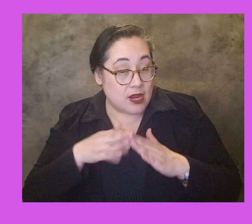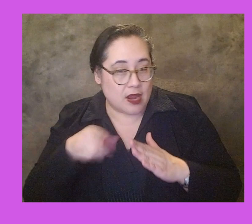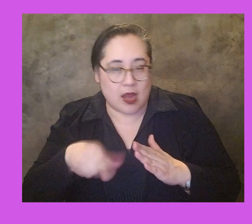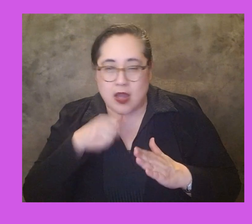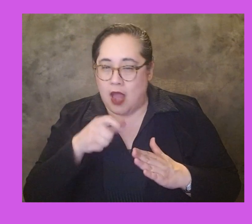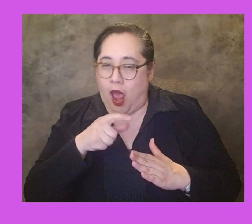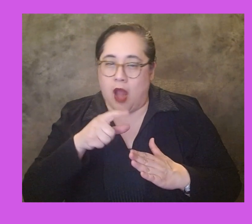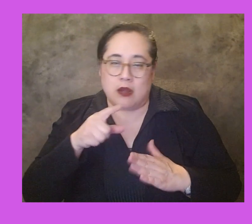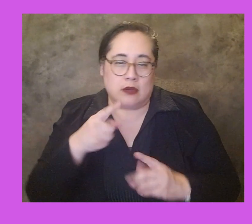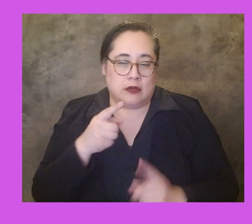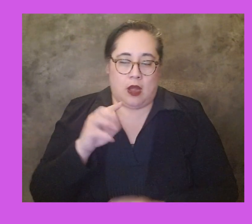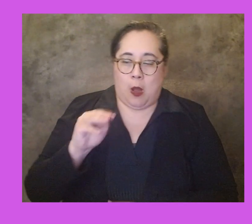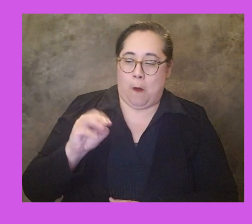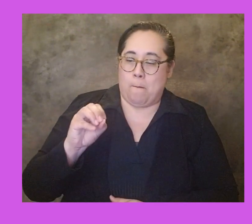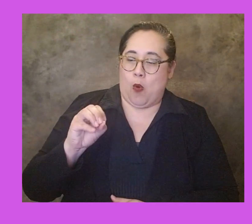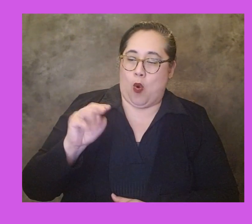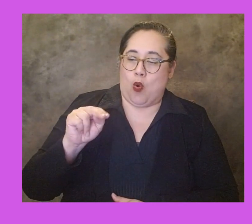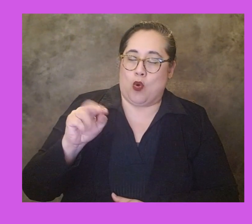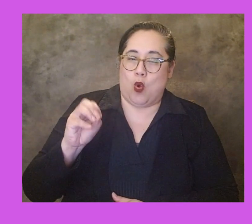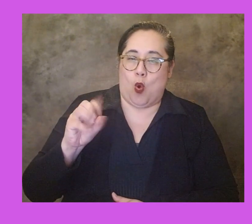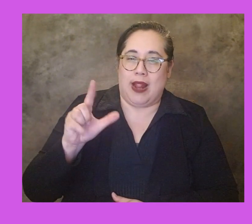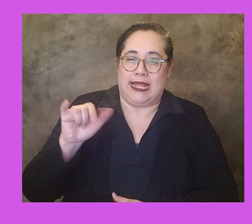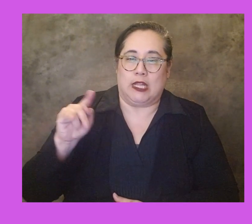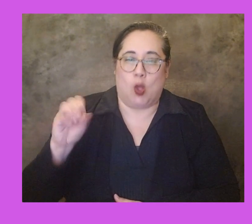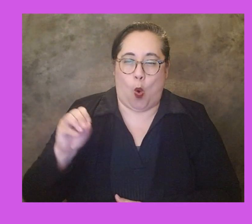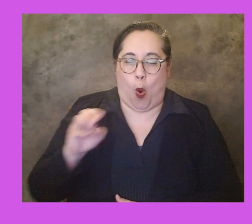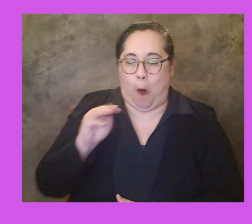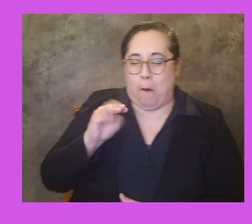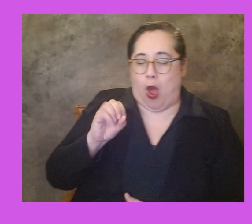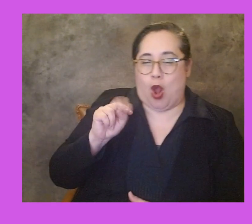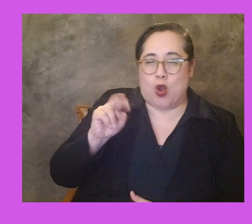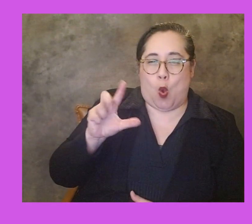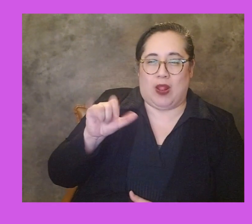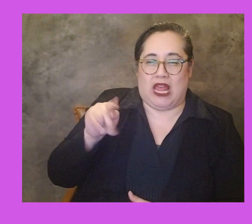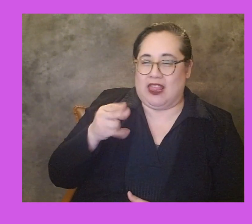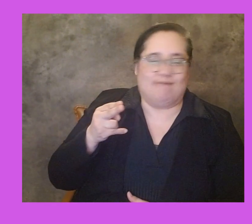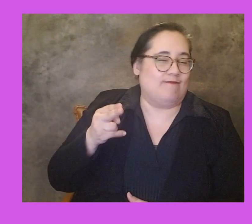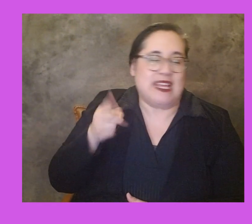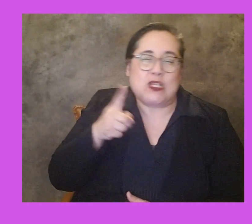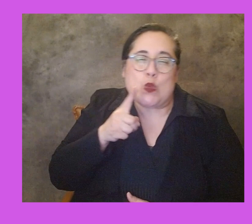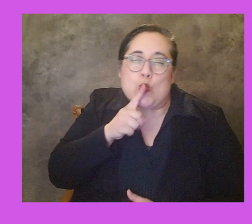It's rich, vibrant. It has humor, culture,